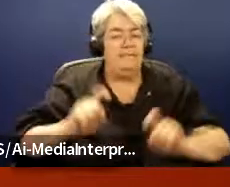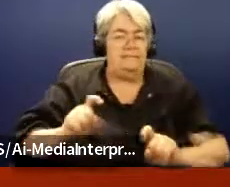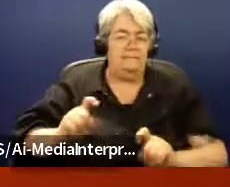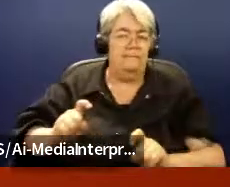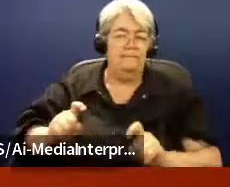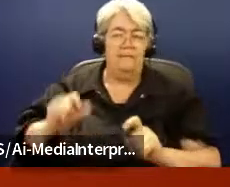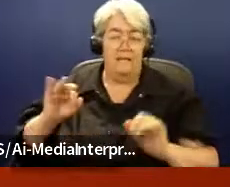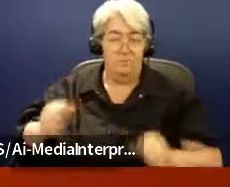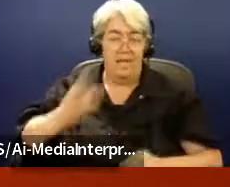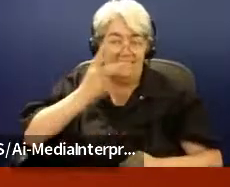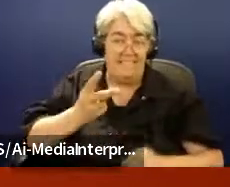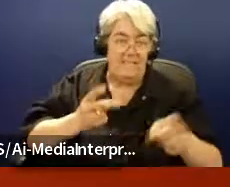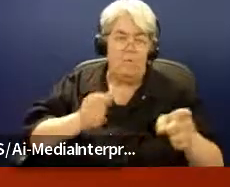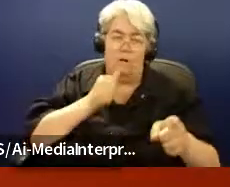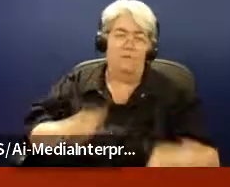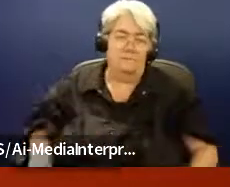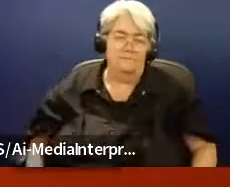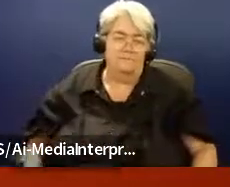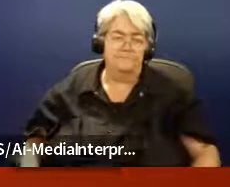what would be passing, it is a